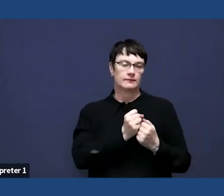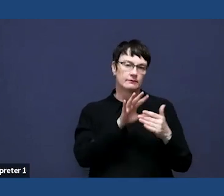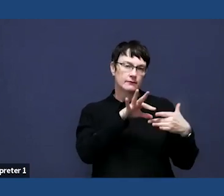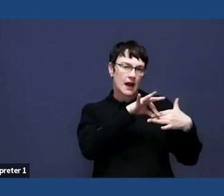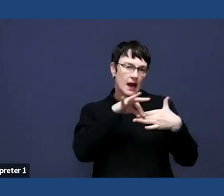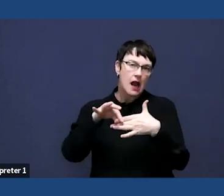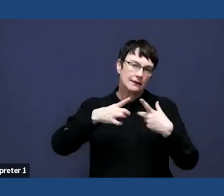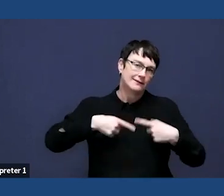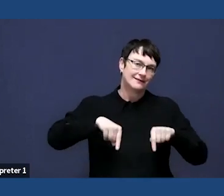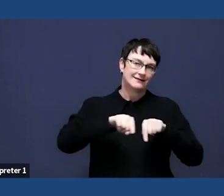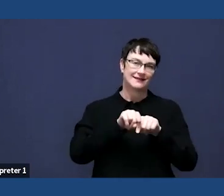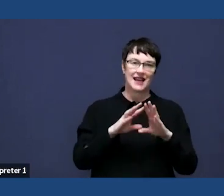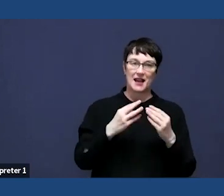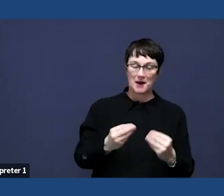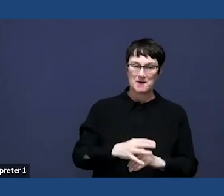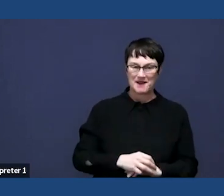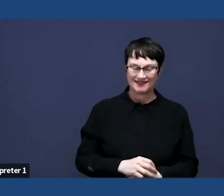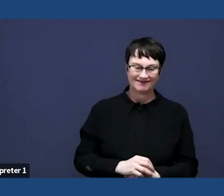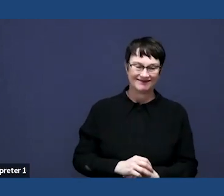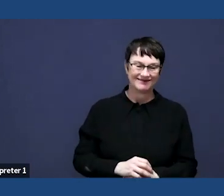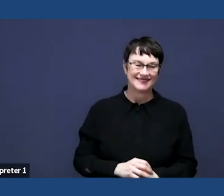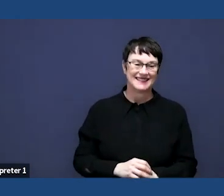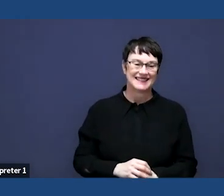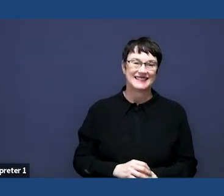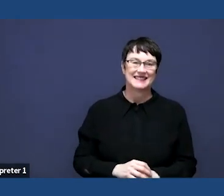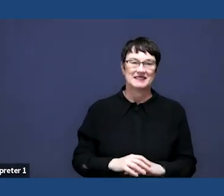But Silvia is going to be the next speaker.